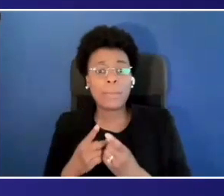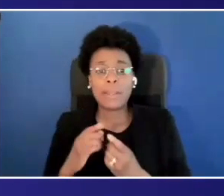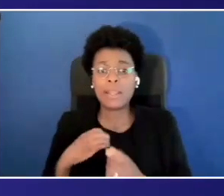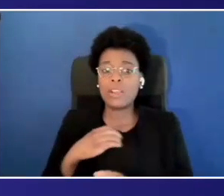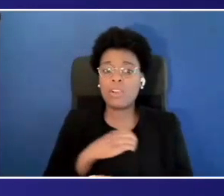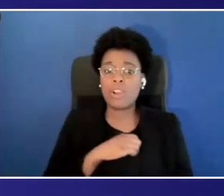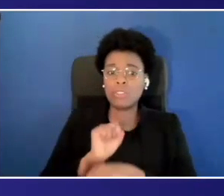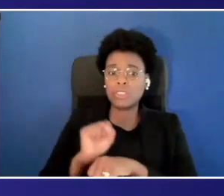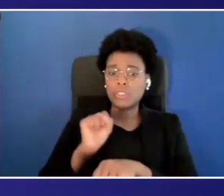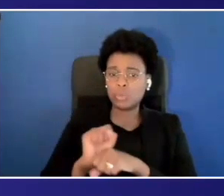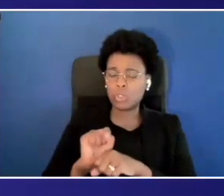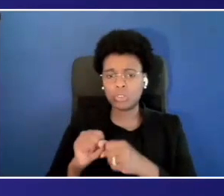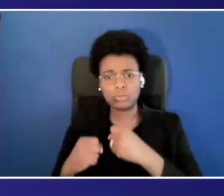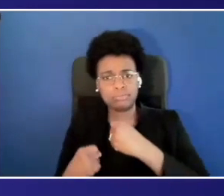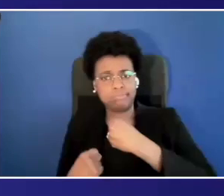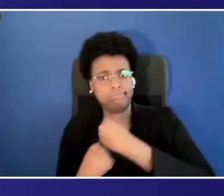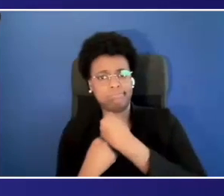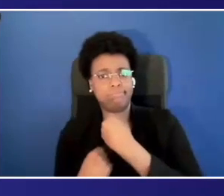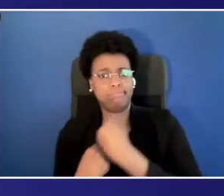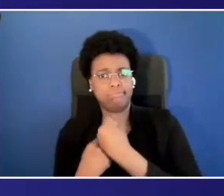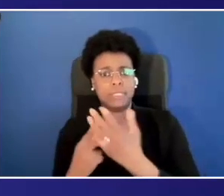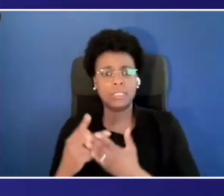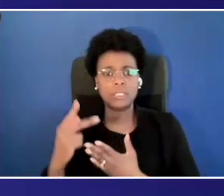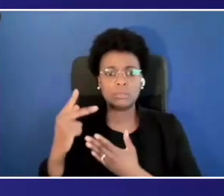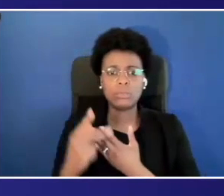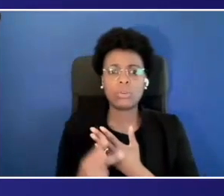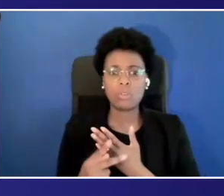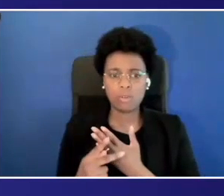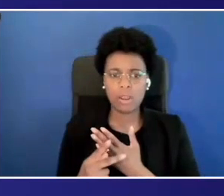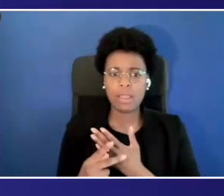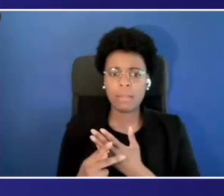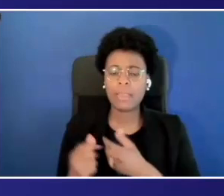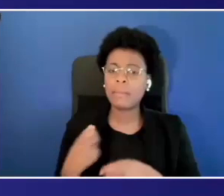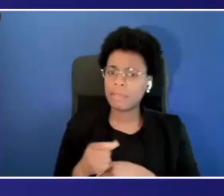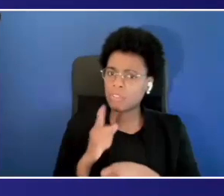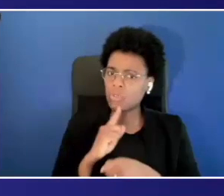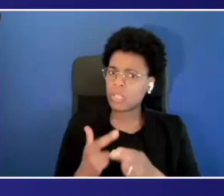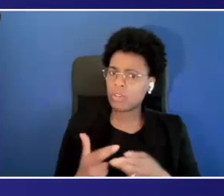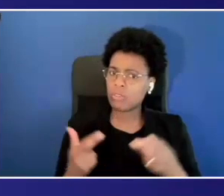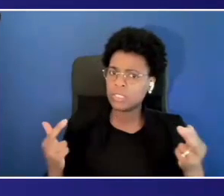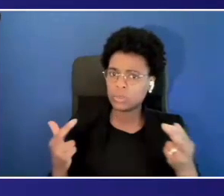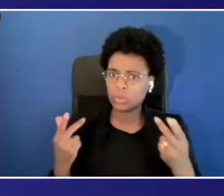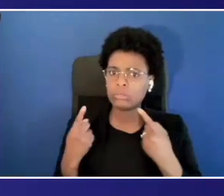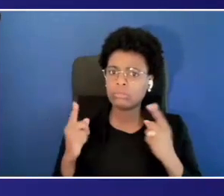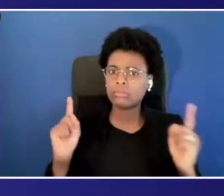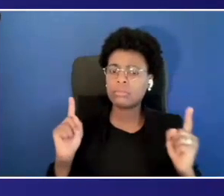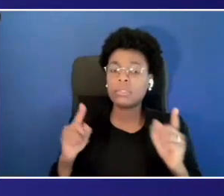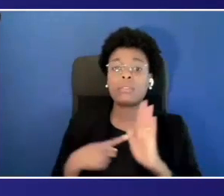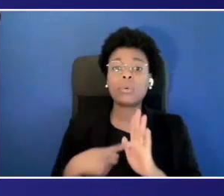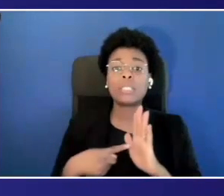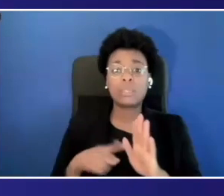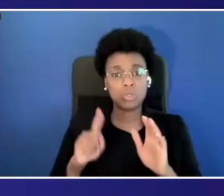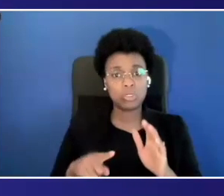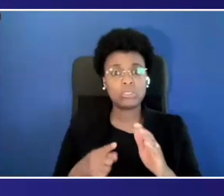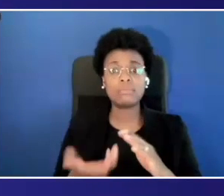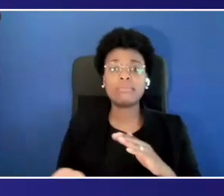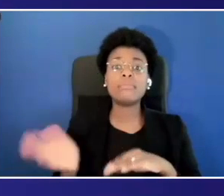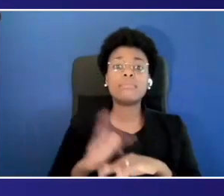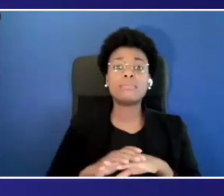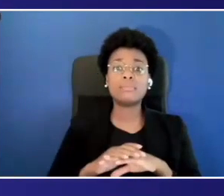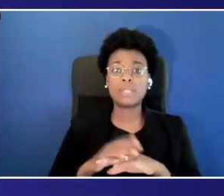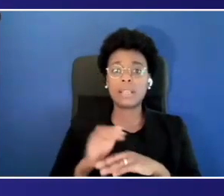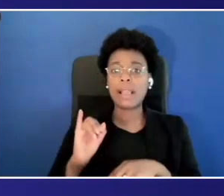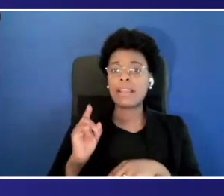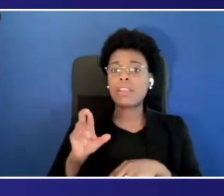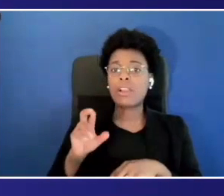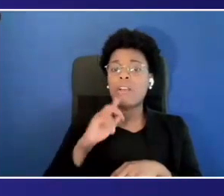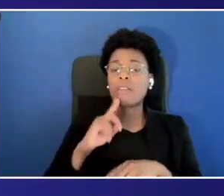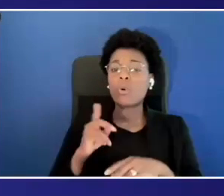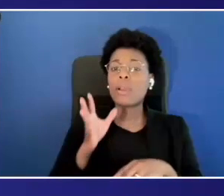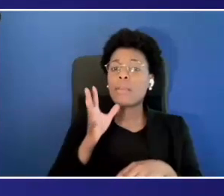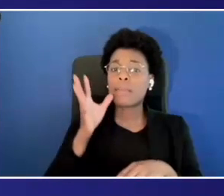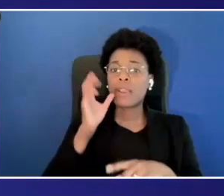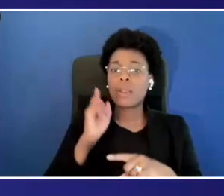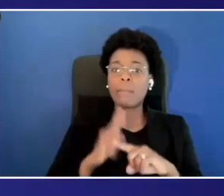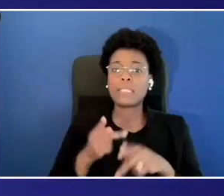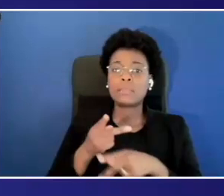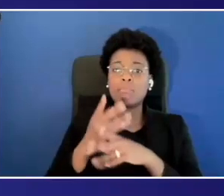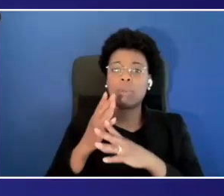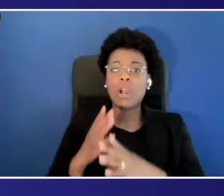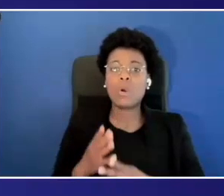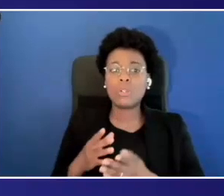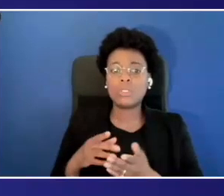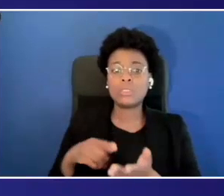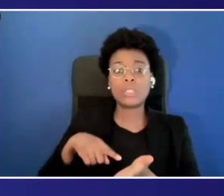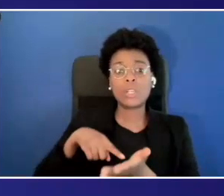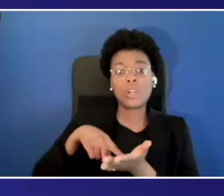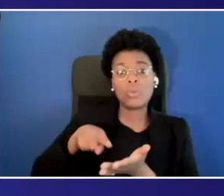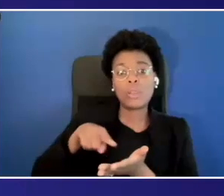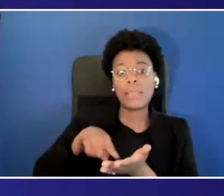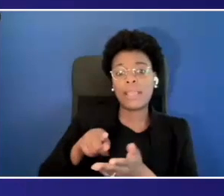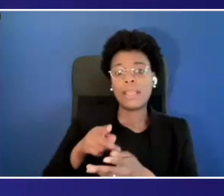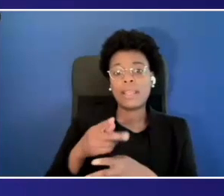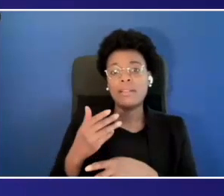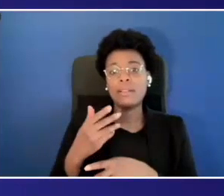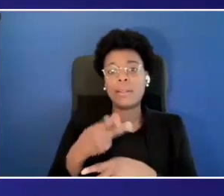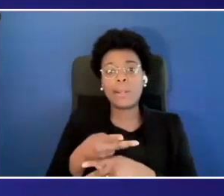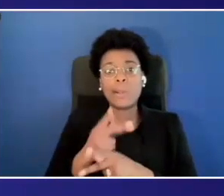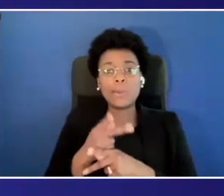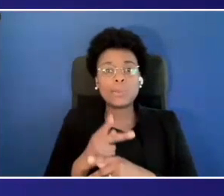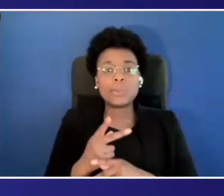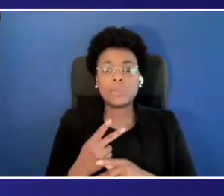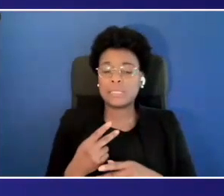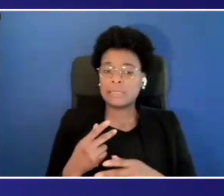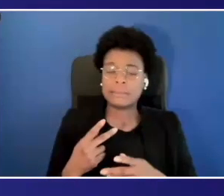20 seconds. And resources to carry these out effectively. For example, they should be expanding IDR to parent plus borrowers, repaying these loans with shoulder not just by my parents but I mean as well and it was that much harder with fewer payment options.